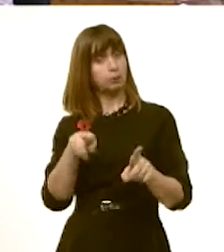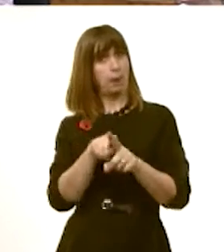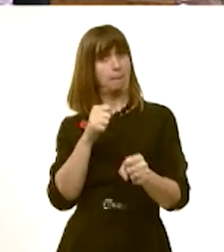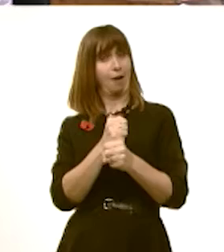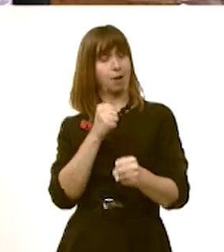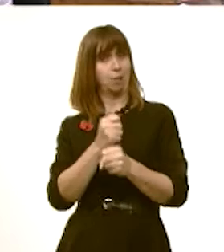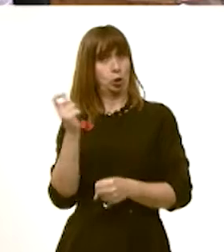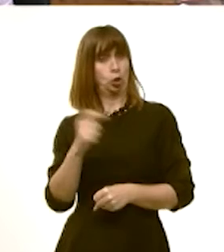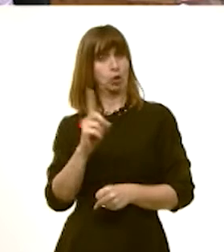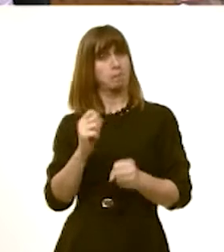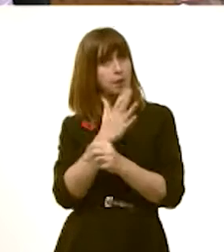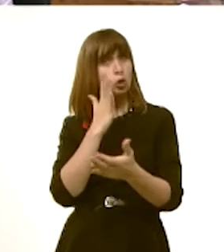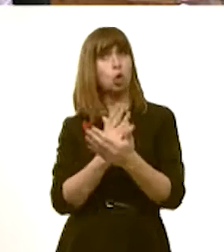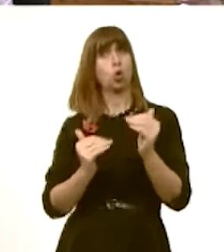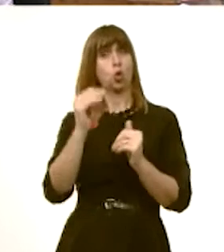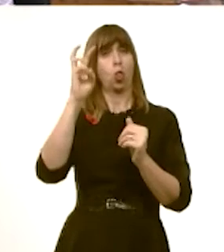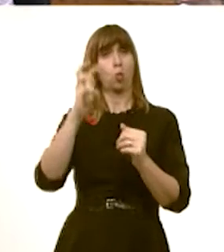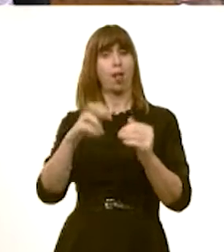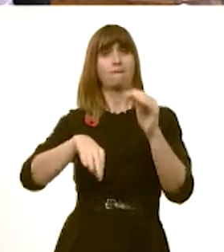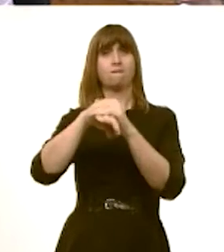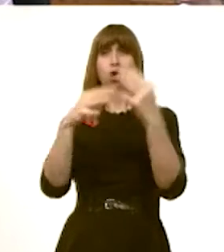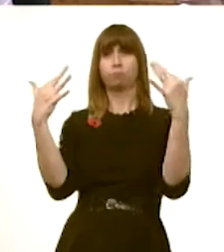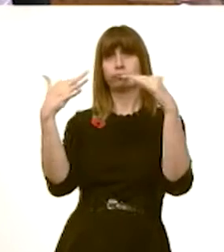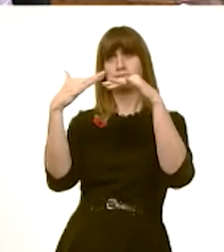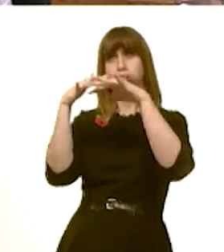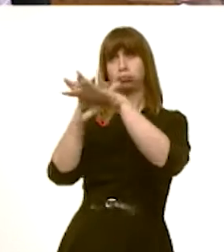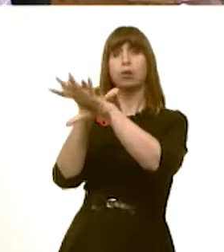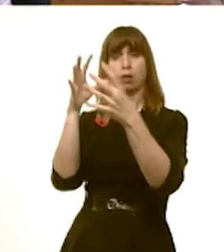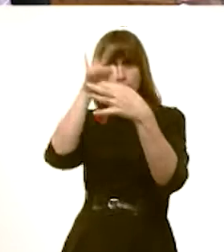by ensuring north Wales is fully linked into the northern powerhouse initiative by playing